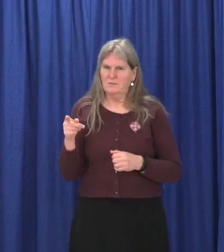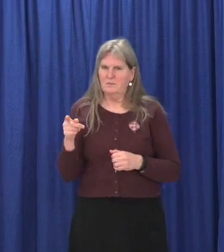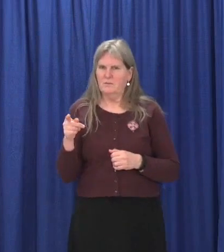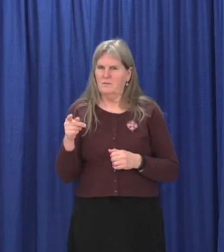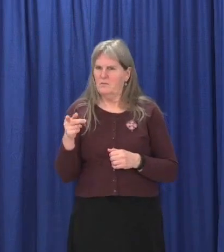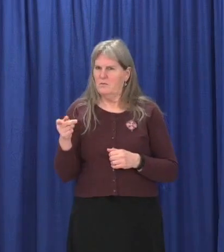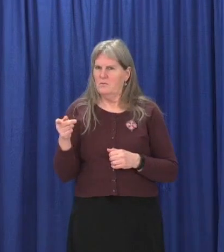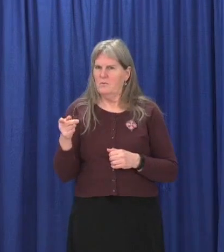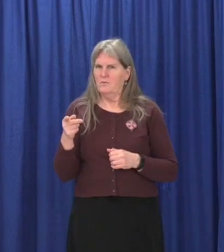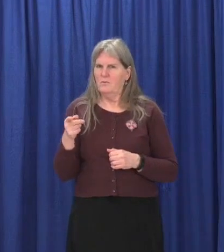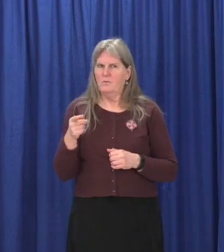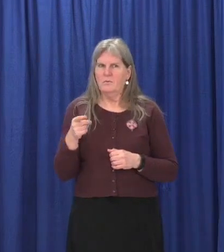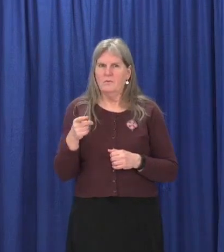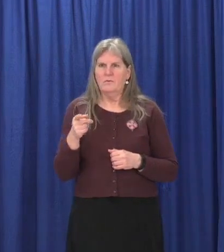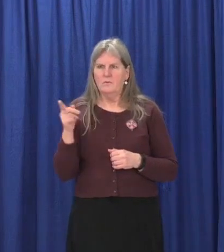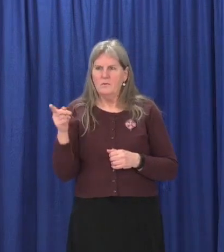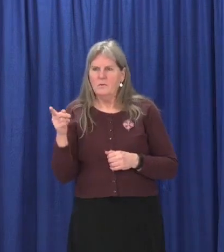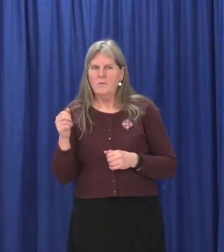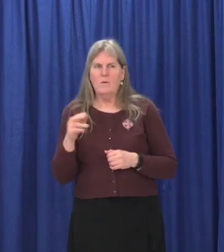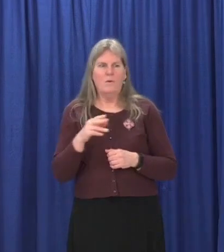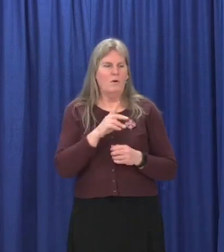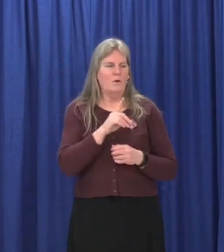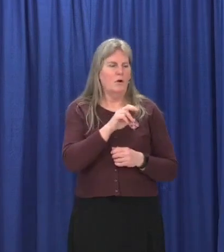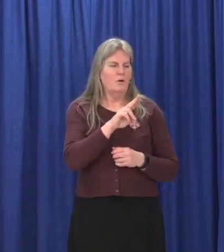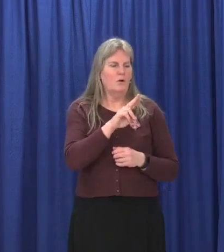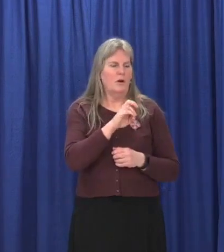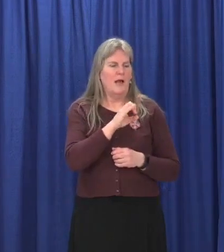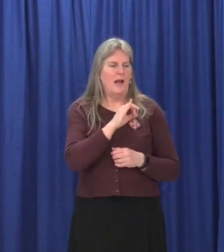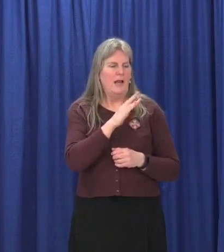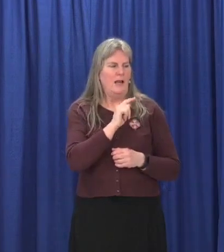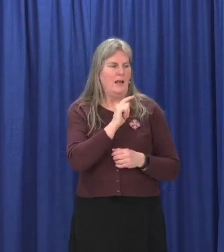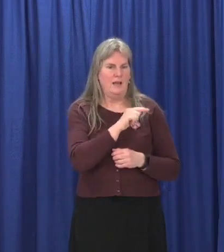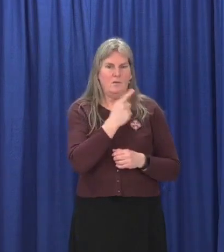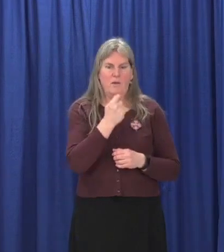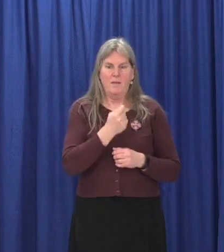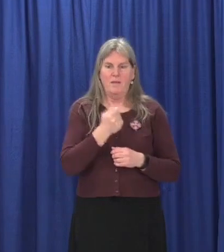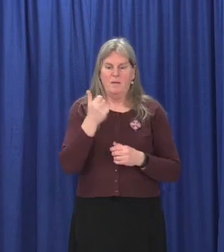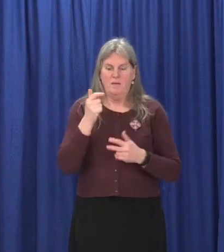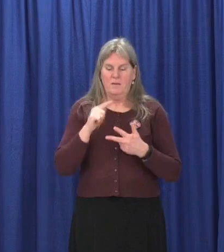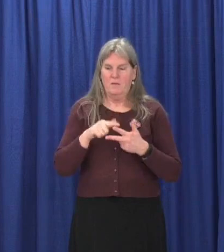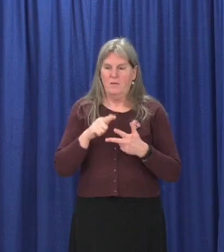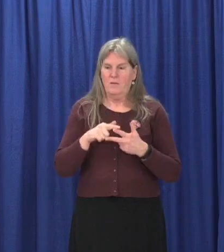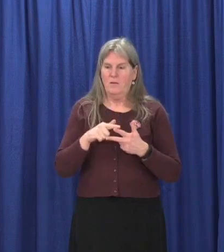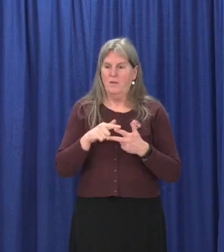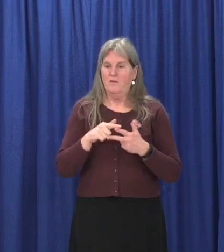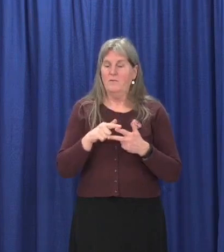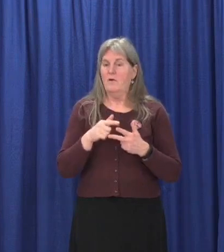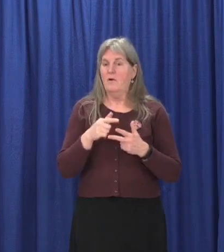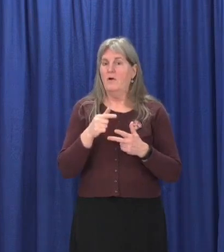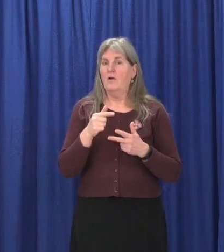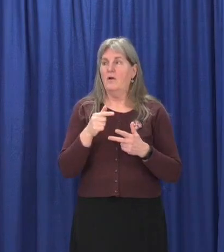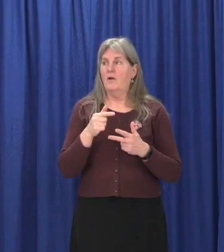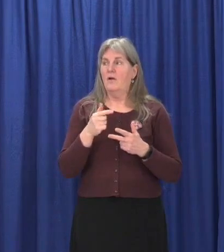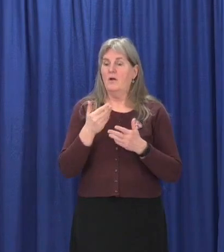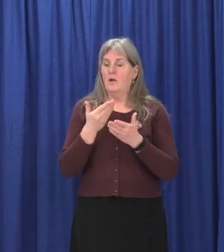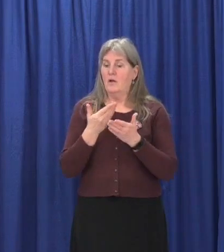or perhaps Dr. Elliott does, as to when that could be lifted? What requirements there would be? I think that would be pretty